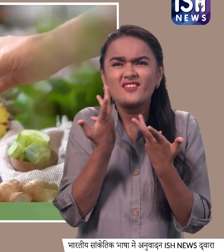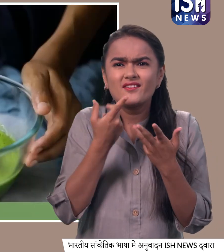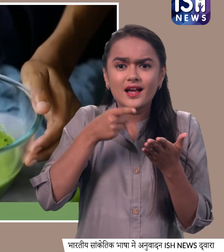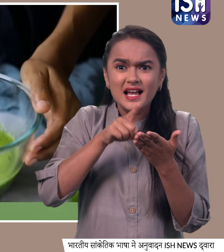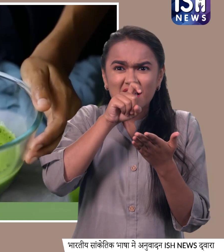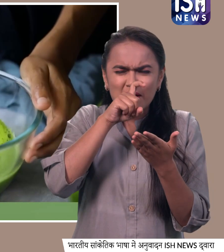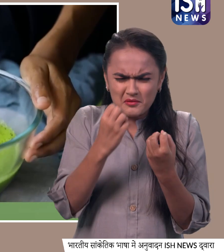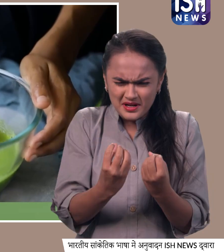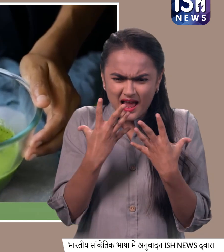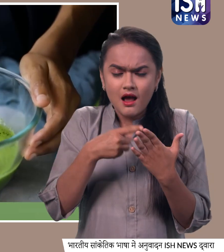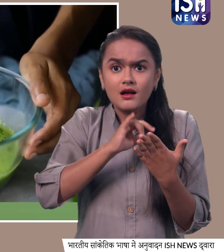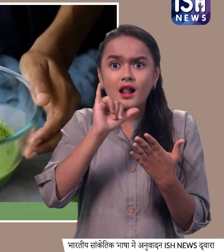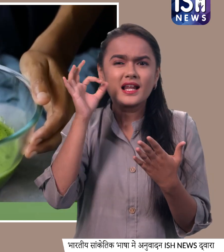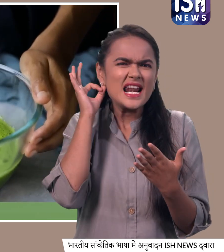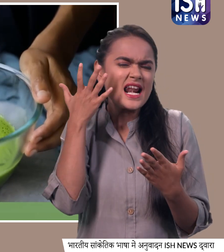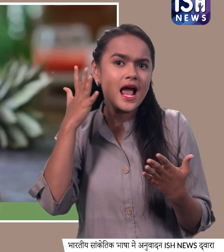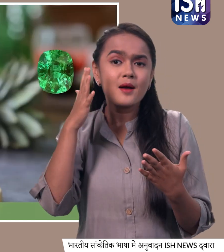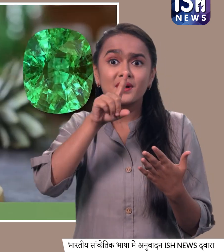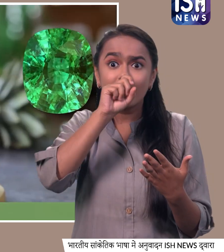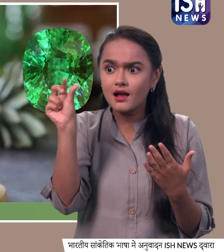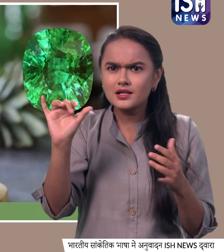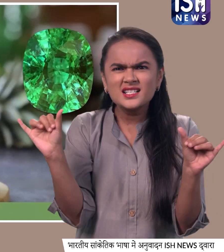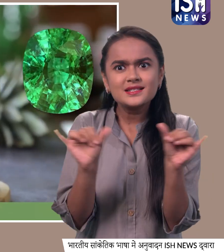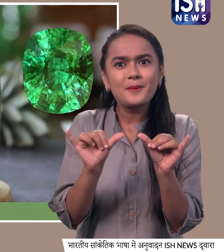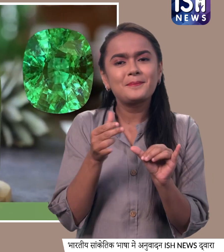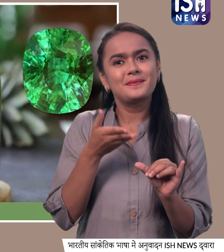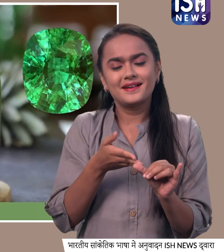because its deep green colour is just like an emerald stone